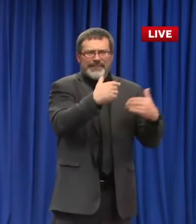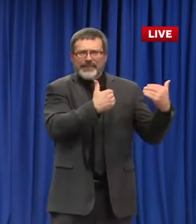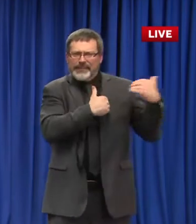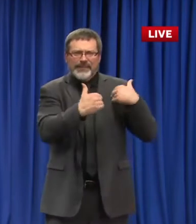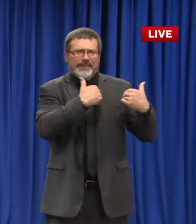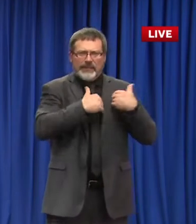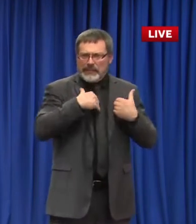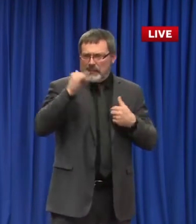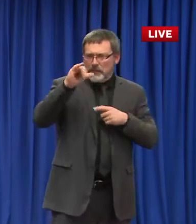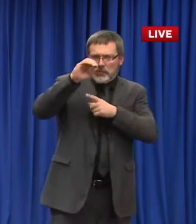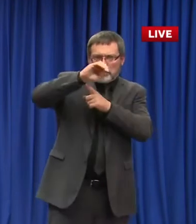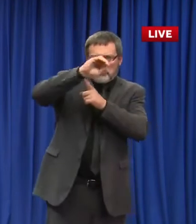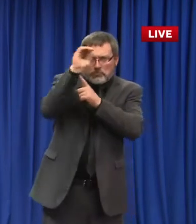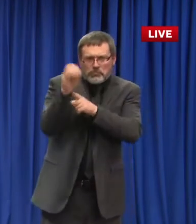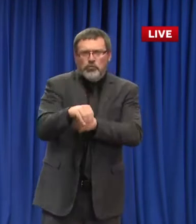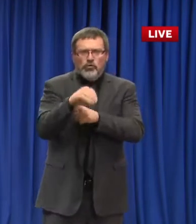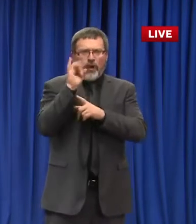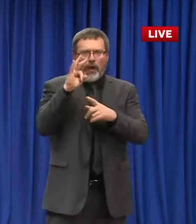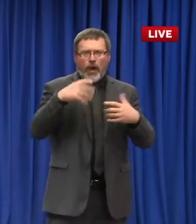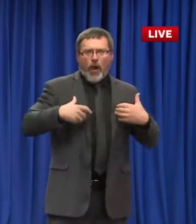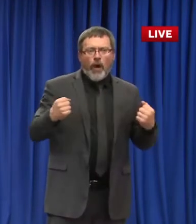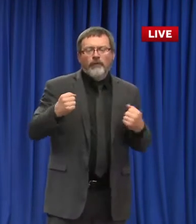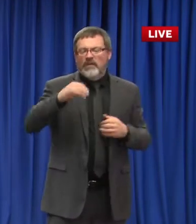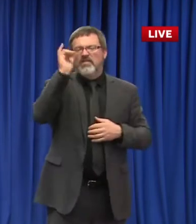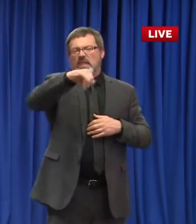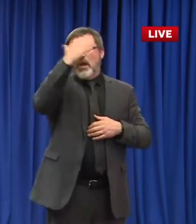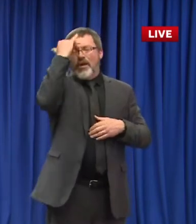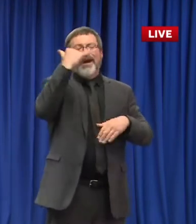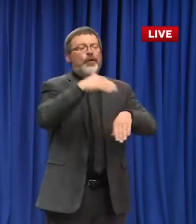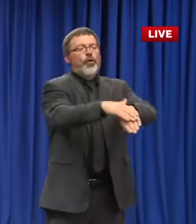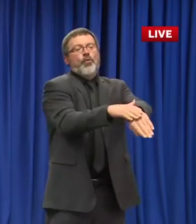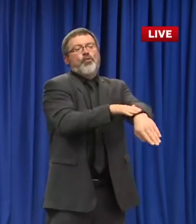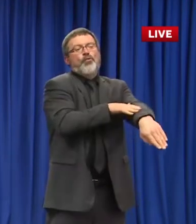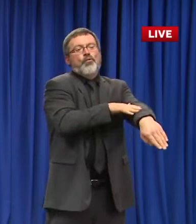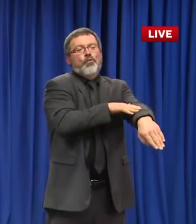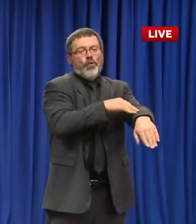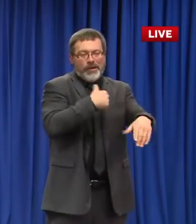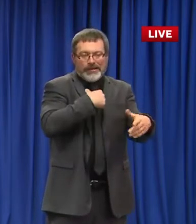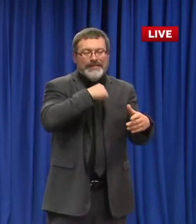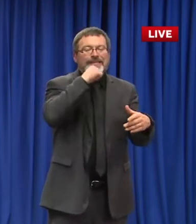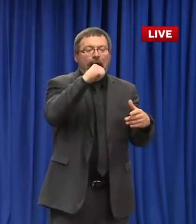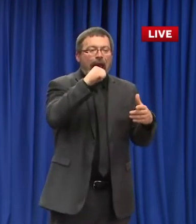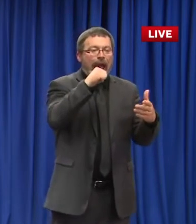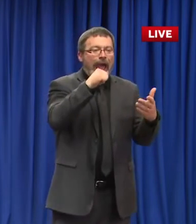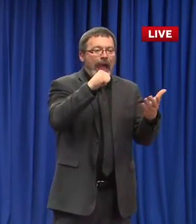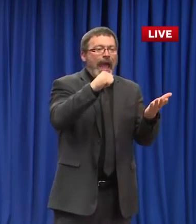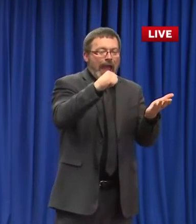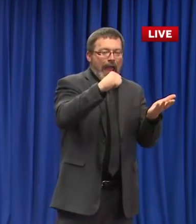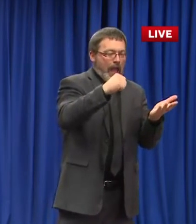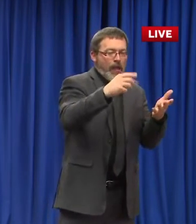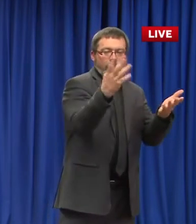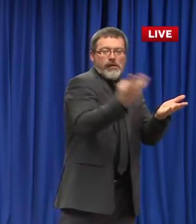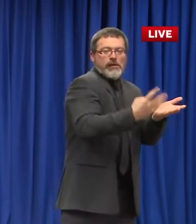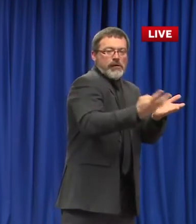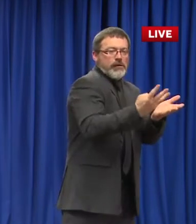SO A LOT OF PEOPLE ASKING QUESTIONS ABOUT WHAT’S GOING ON WITH THE RECOVERY NUMBERS AND THAT’S WHAT’S GOING ON.